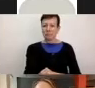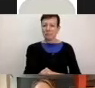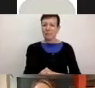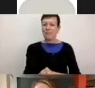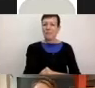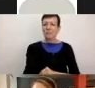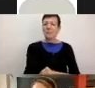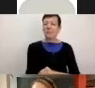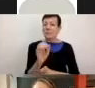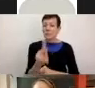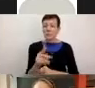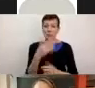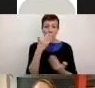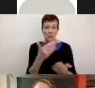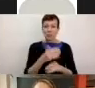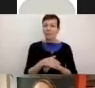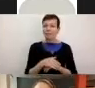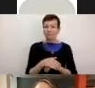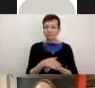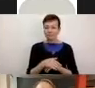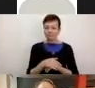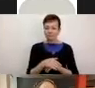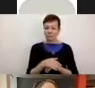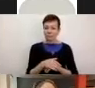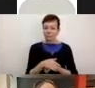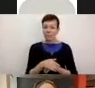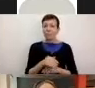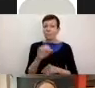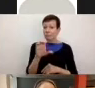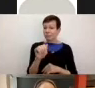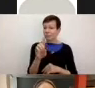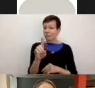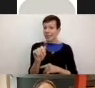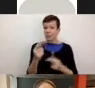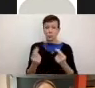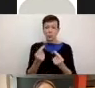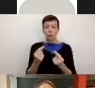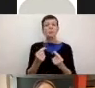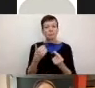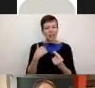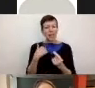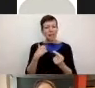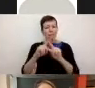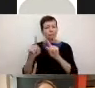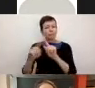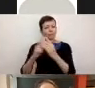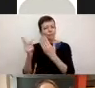Thank you so much. Okay, so, Calgary Arts Development offers programs for nonprofit arts organizations,